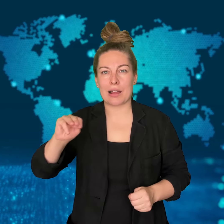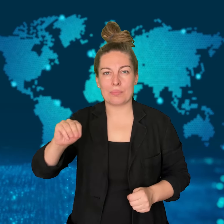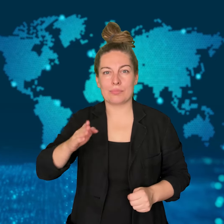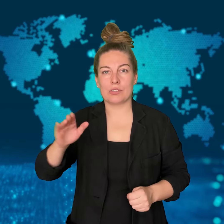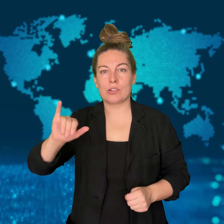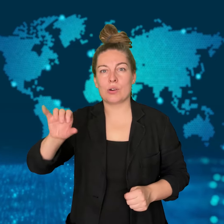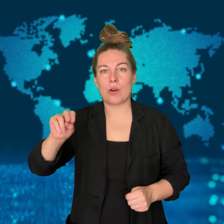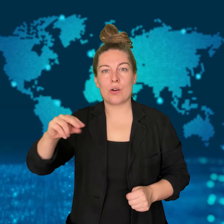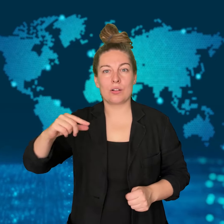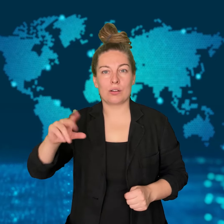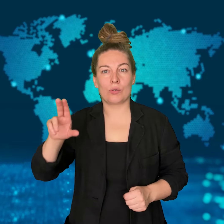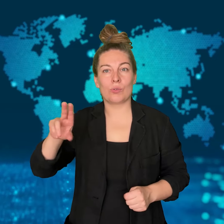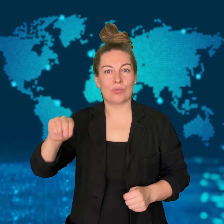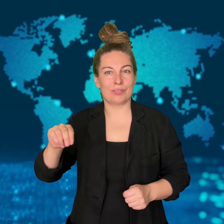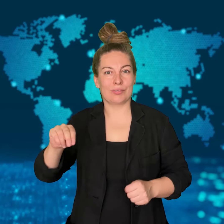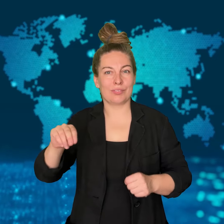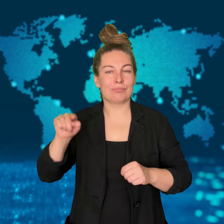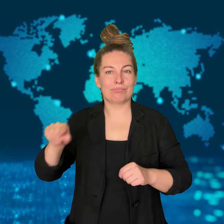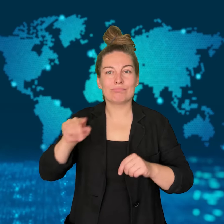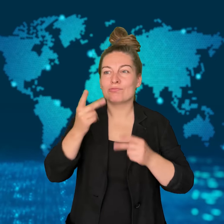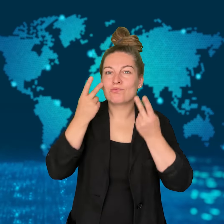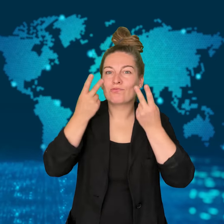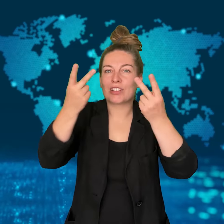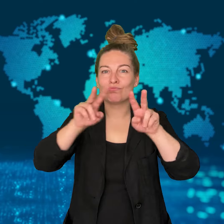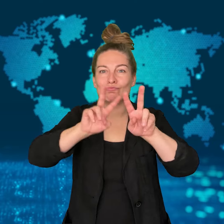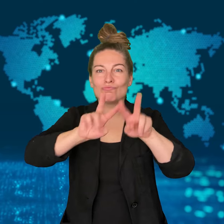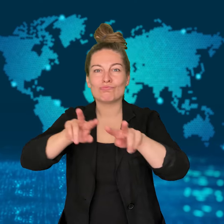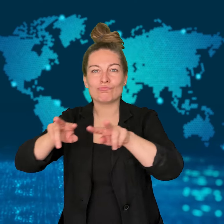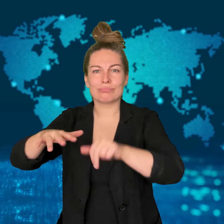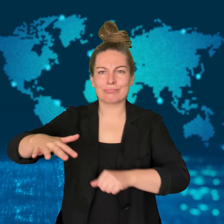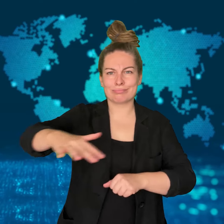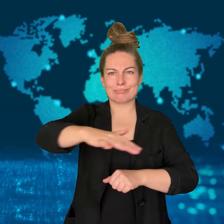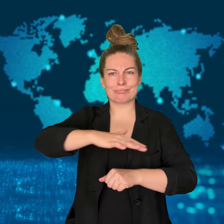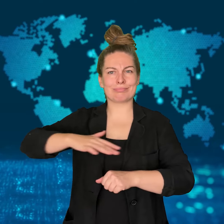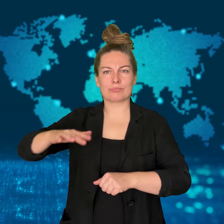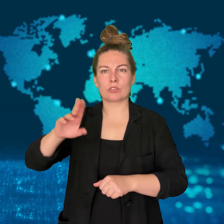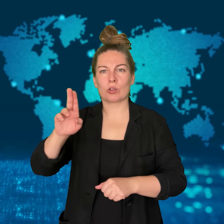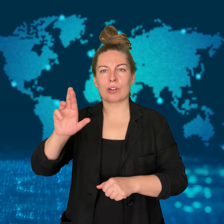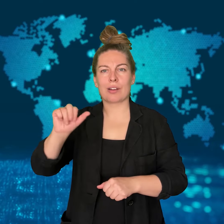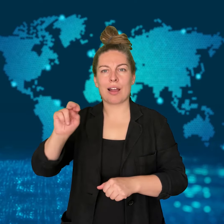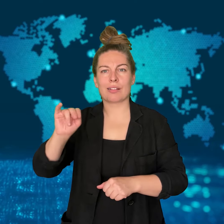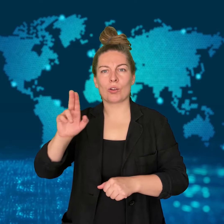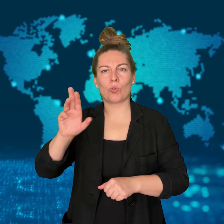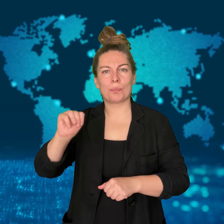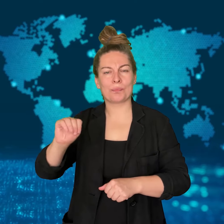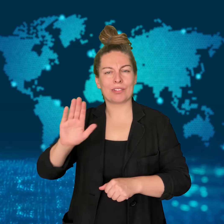a uranium enrichment facility.